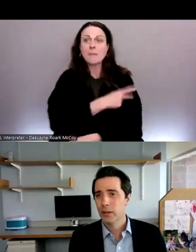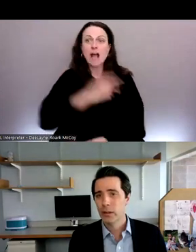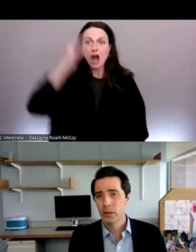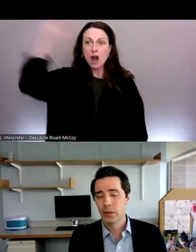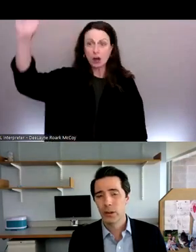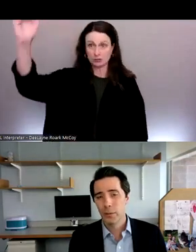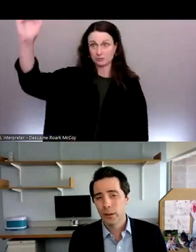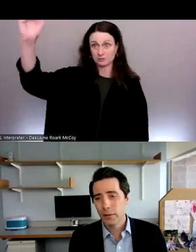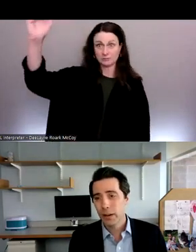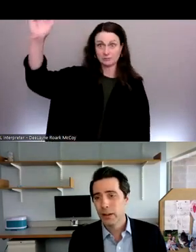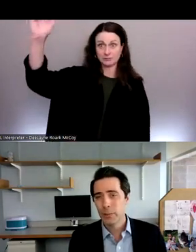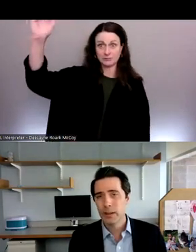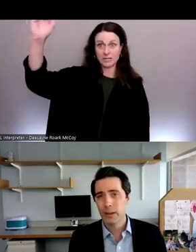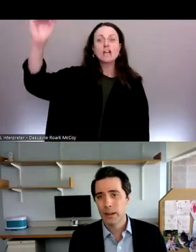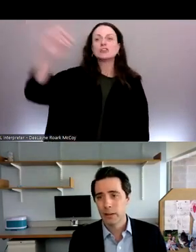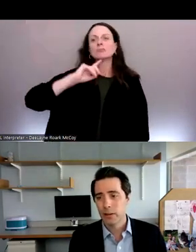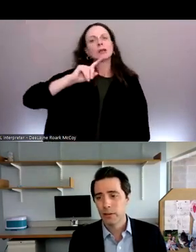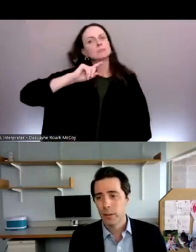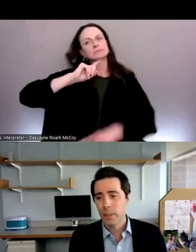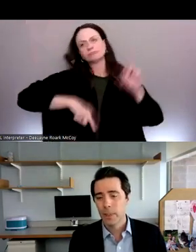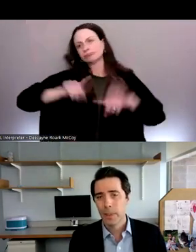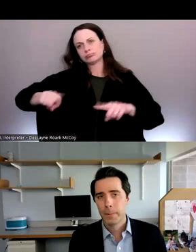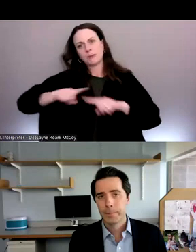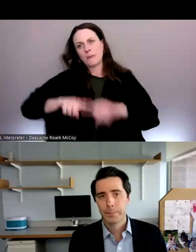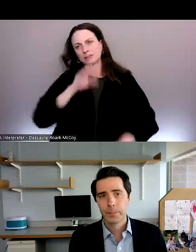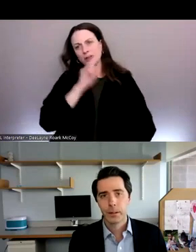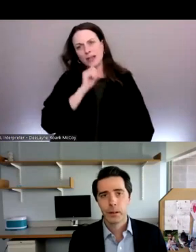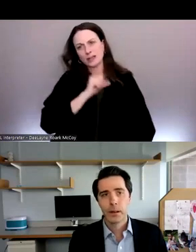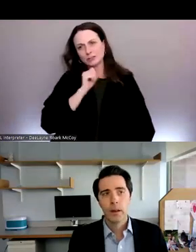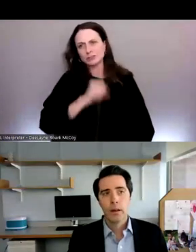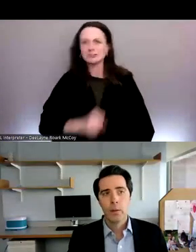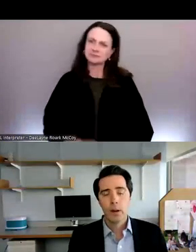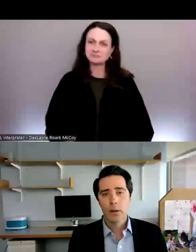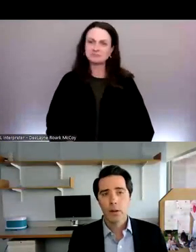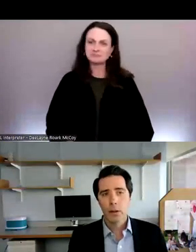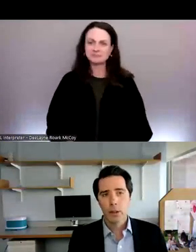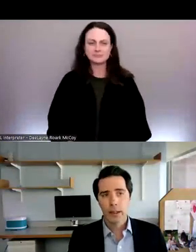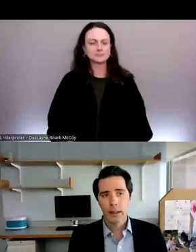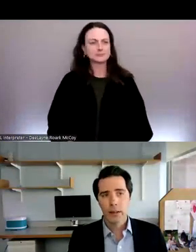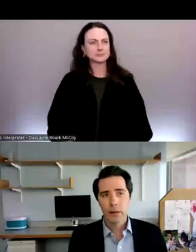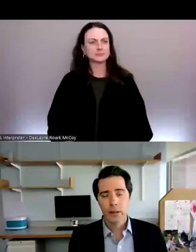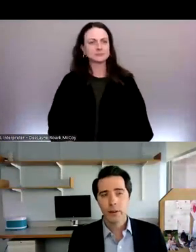so it really varies based on age